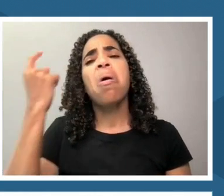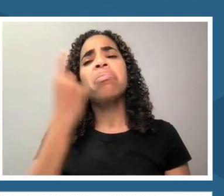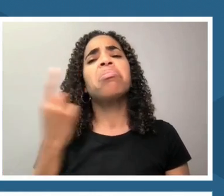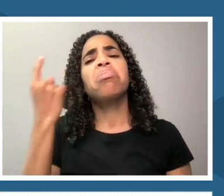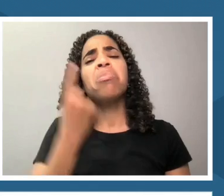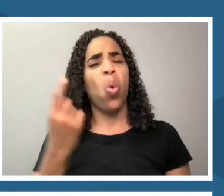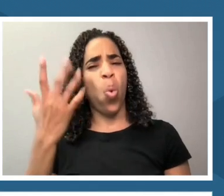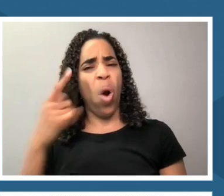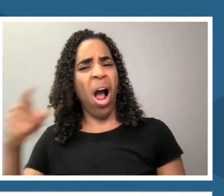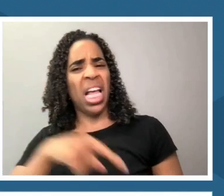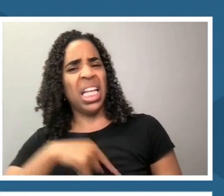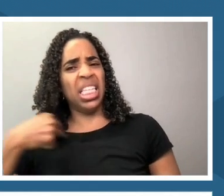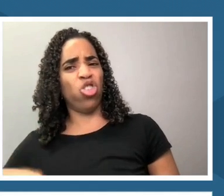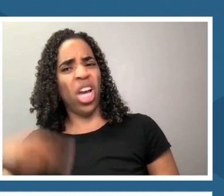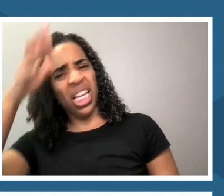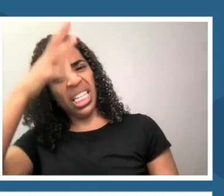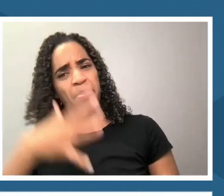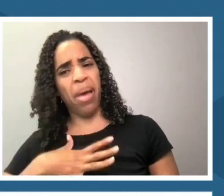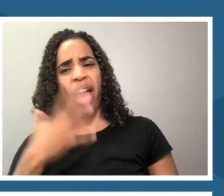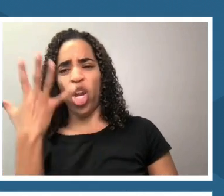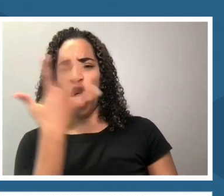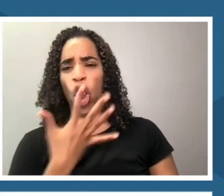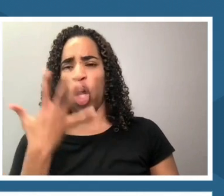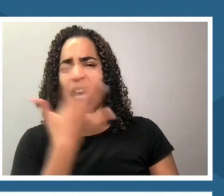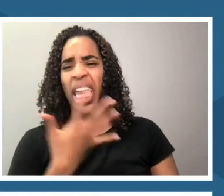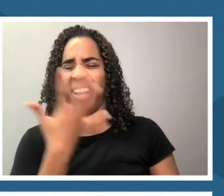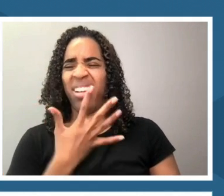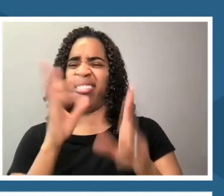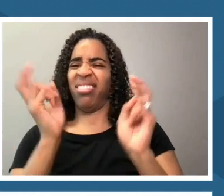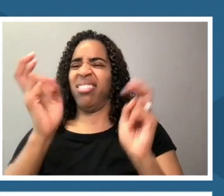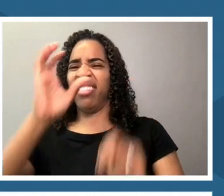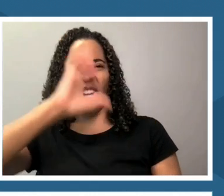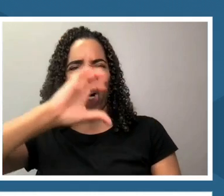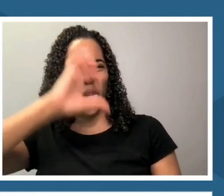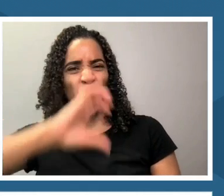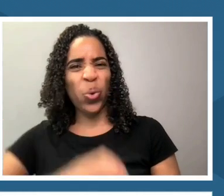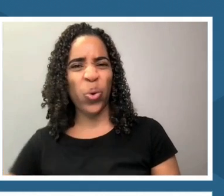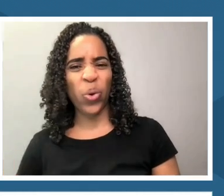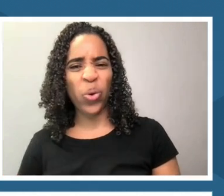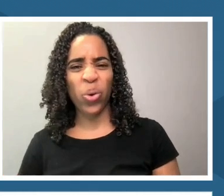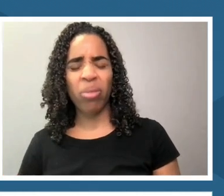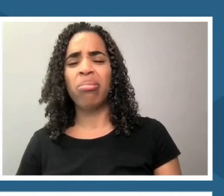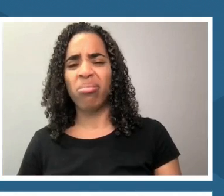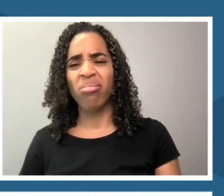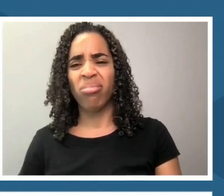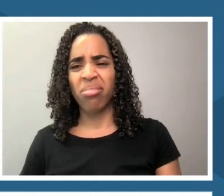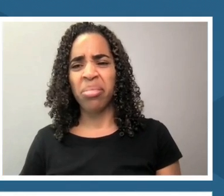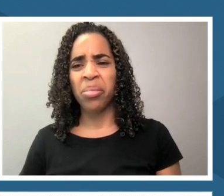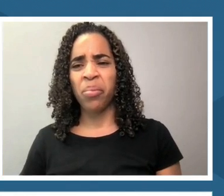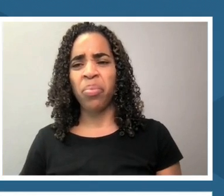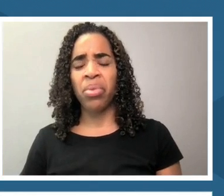depicted so comically right almost like a cartoon um